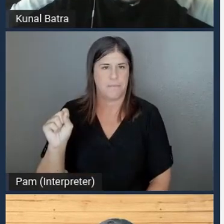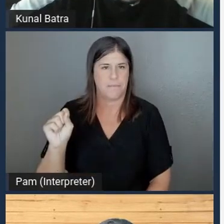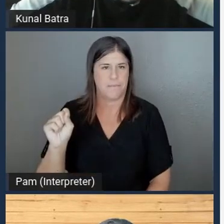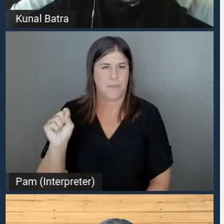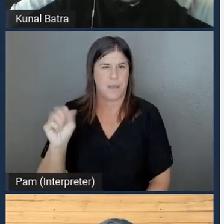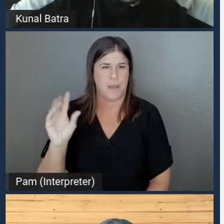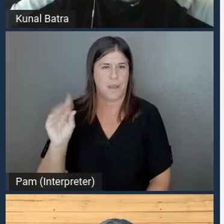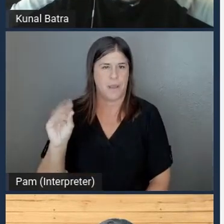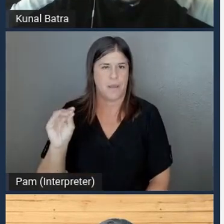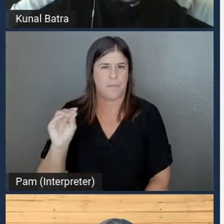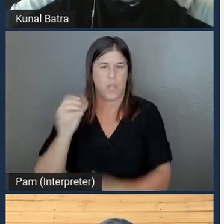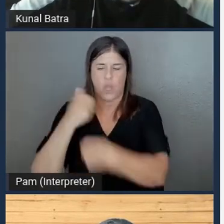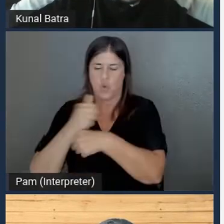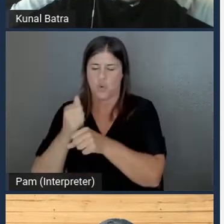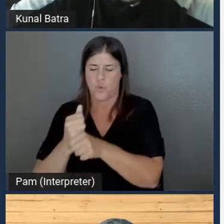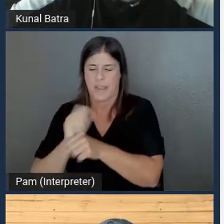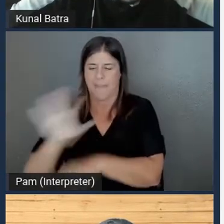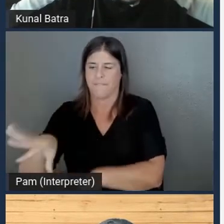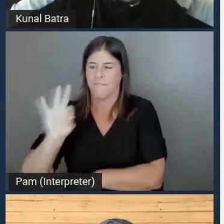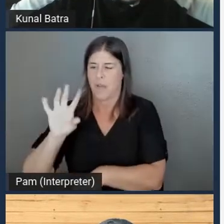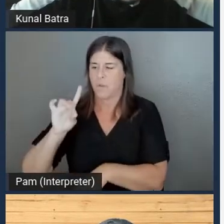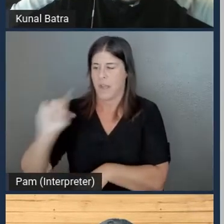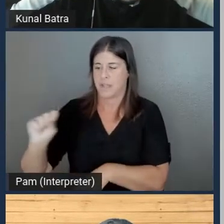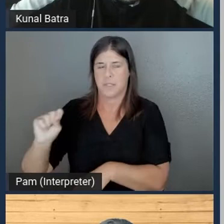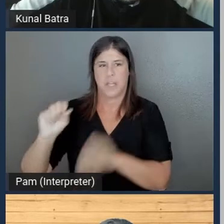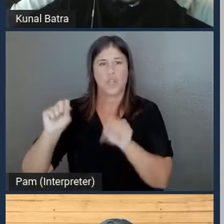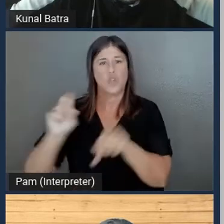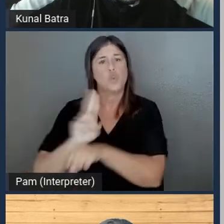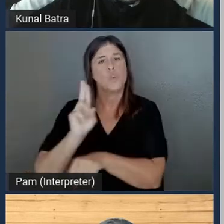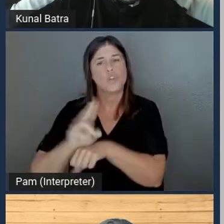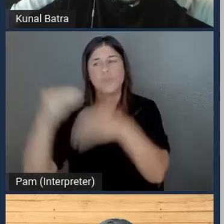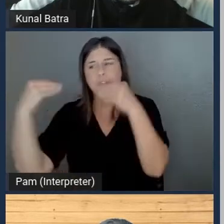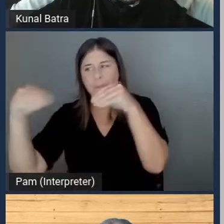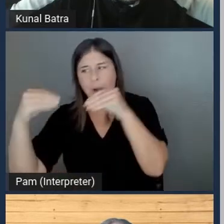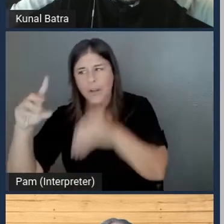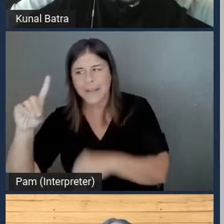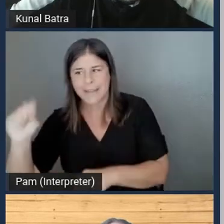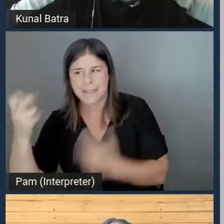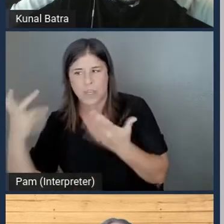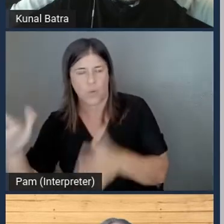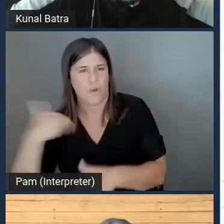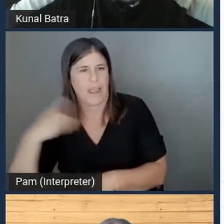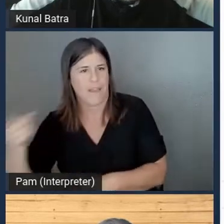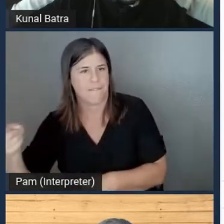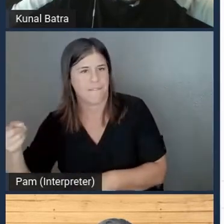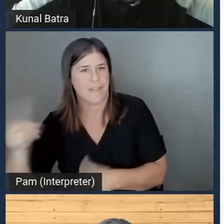create from datasets and you can use the marketing dataset detail and use it in a dataset.